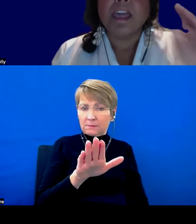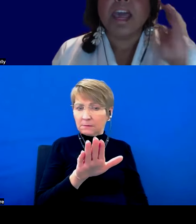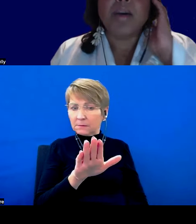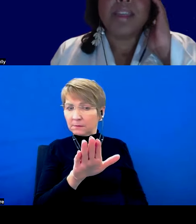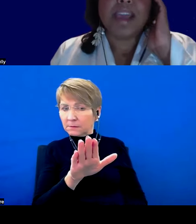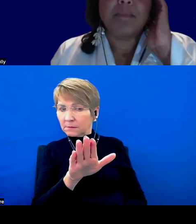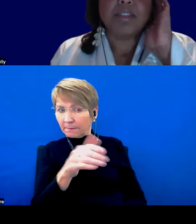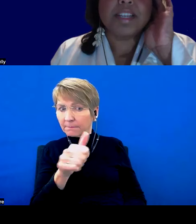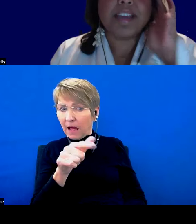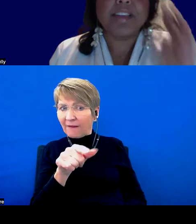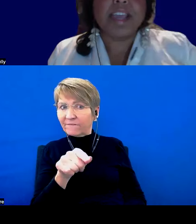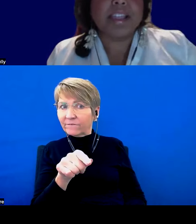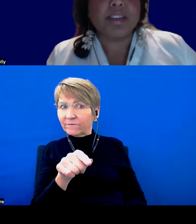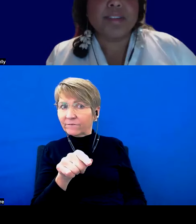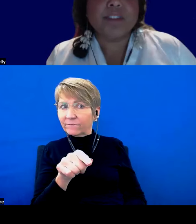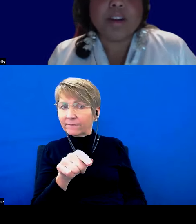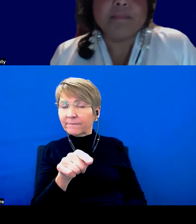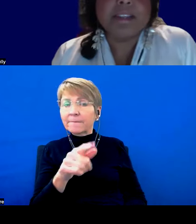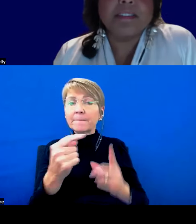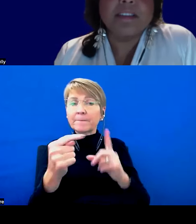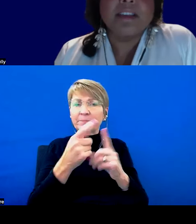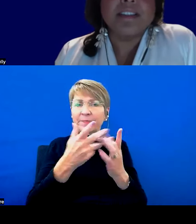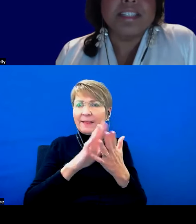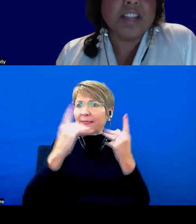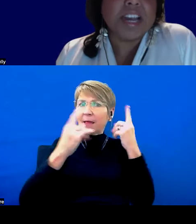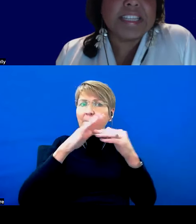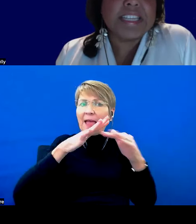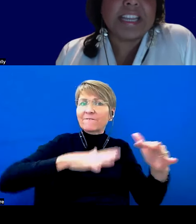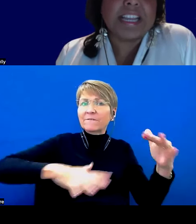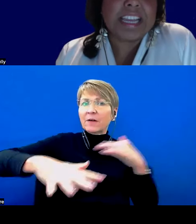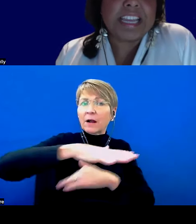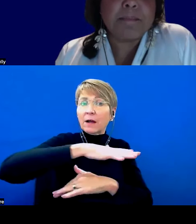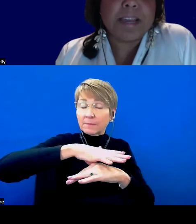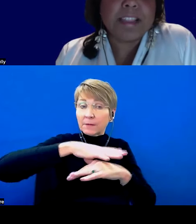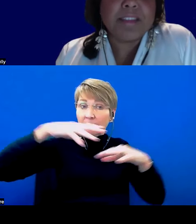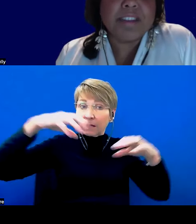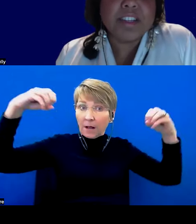How are they able to navigate their environment? Does lighting and glare impact their function?